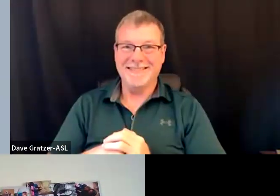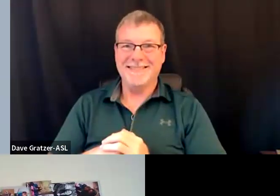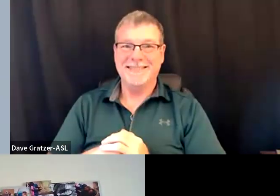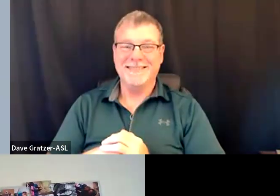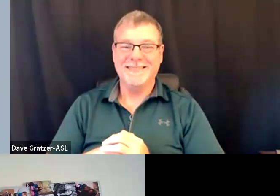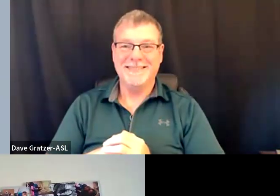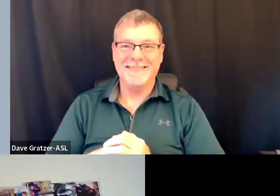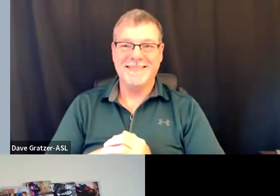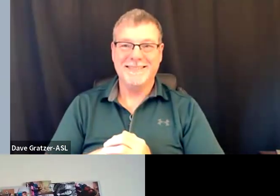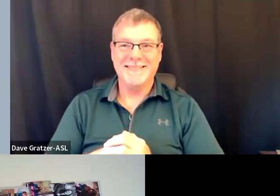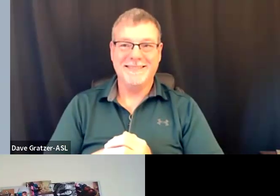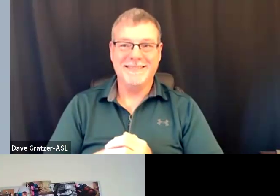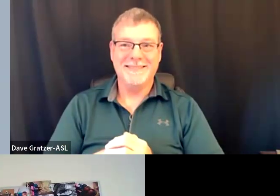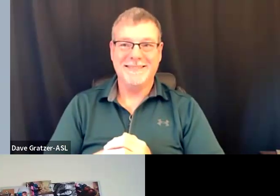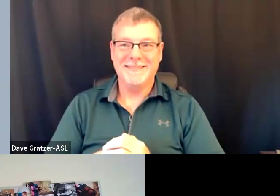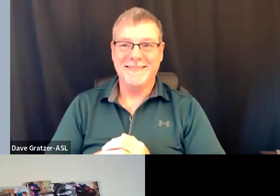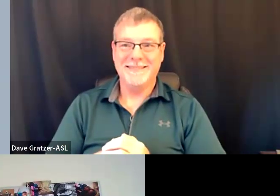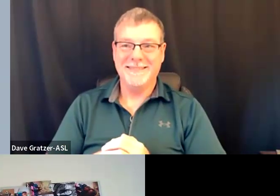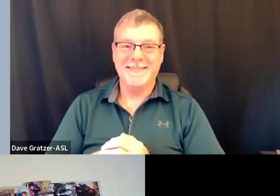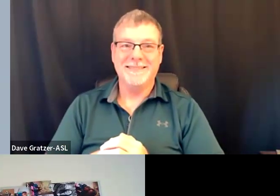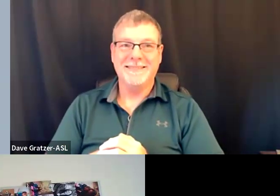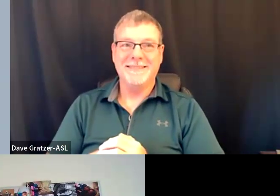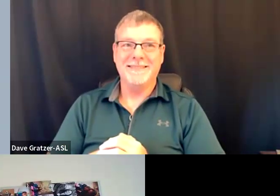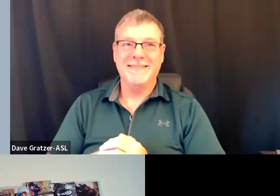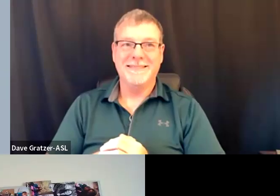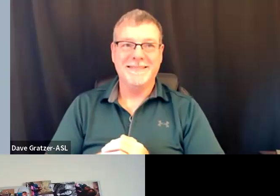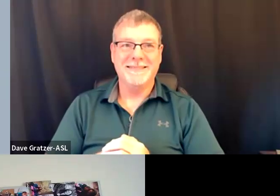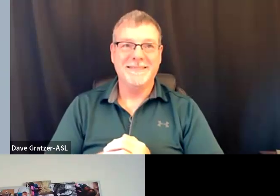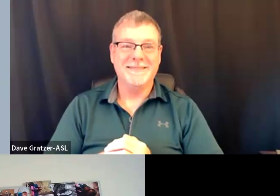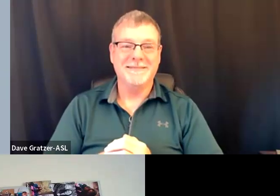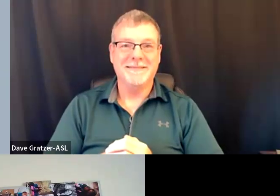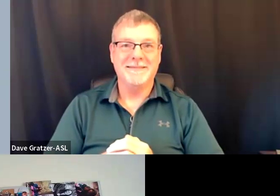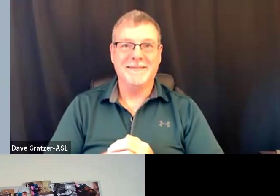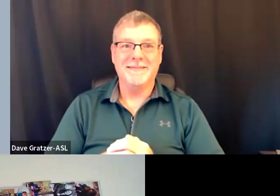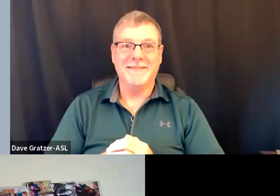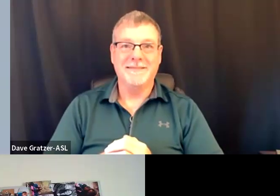All right. Okay. I'm going to take this... Oh, now I've lost it.